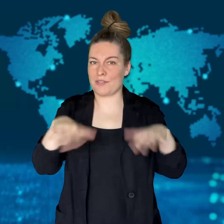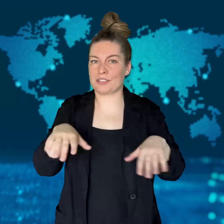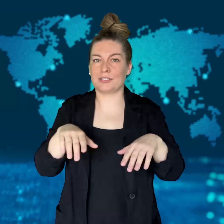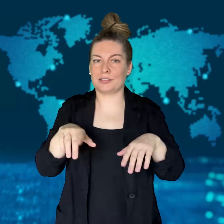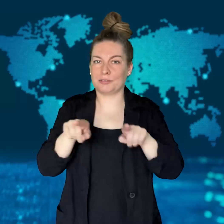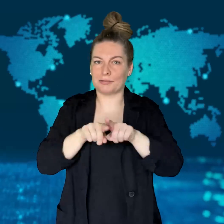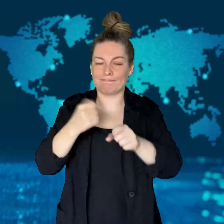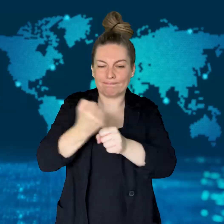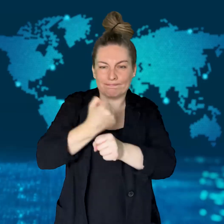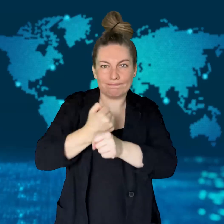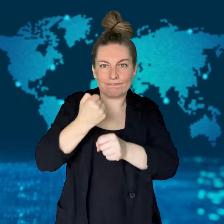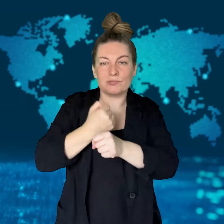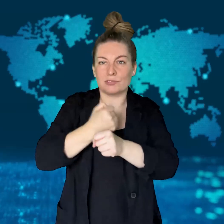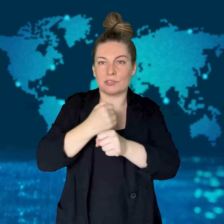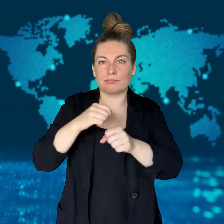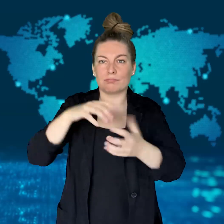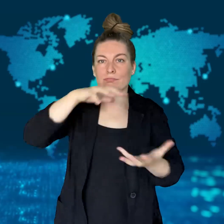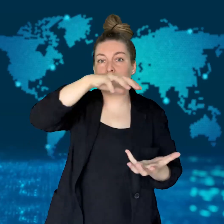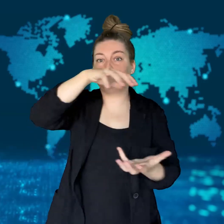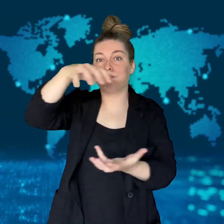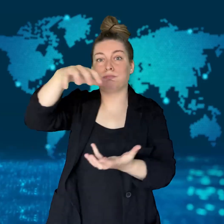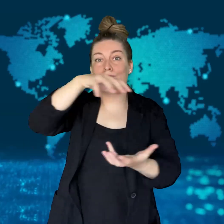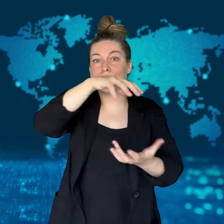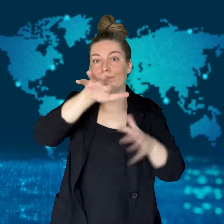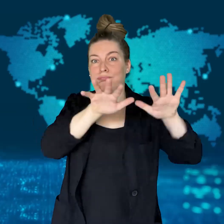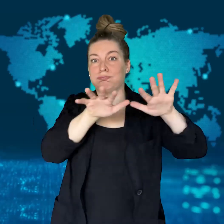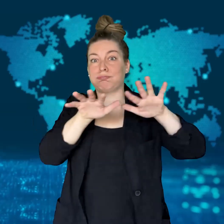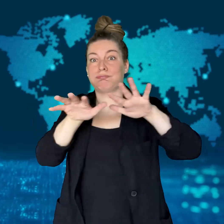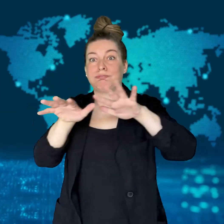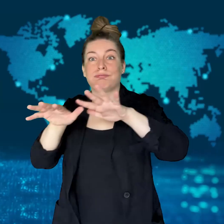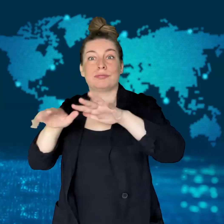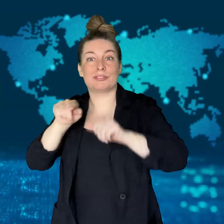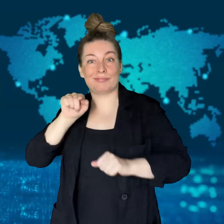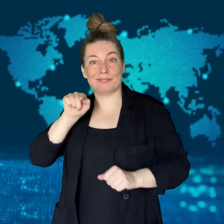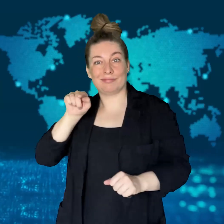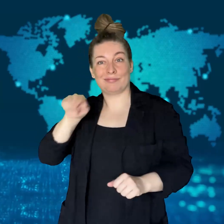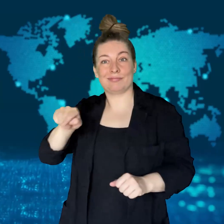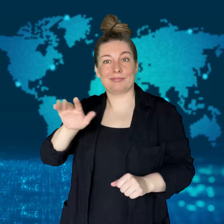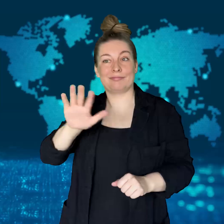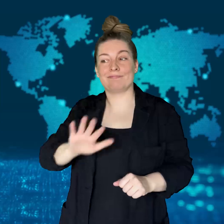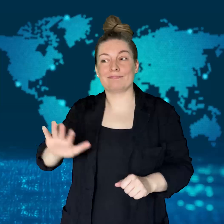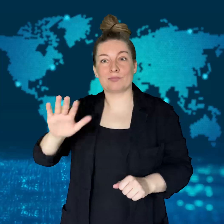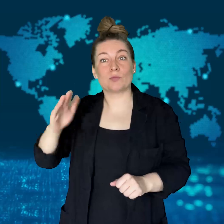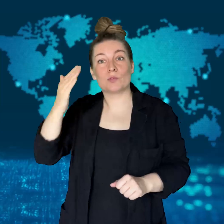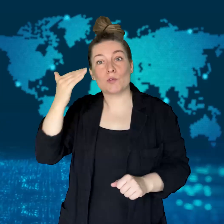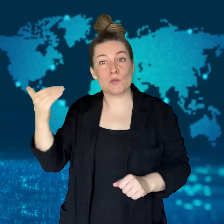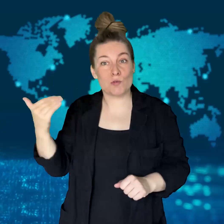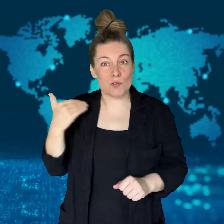The balloon launch was the first of its kind in around 7 years.